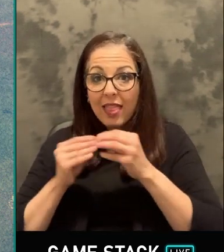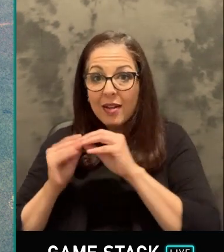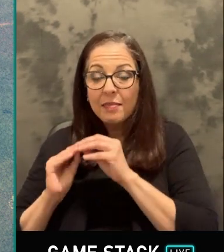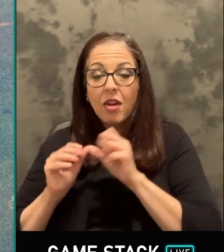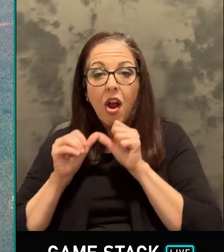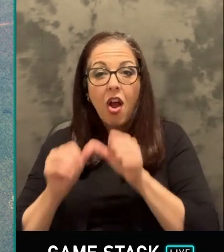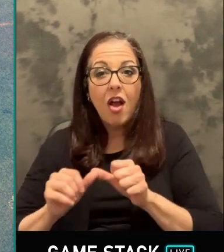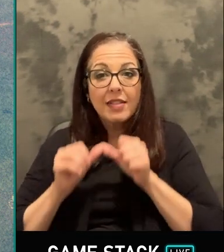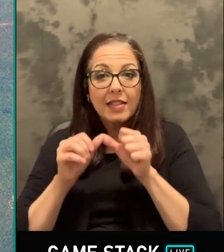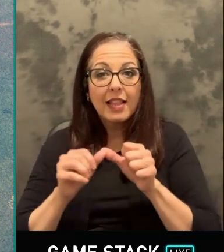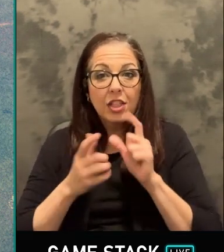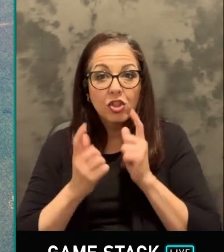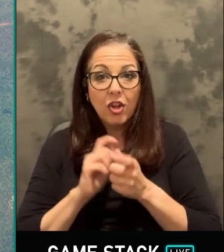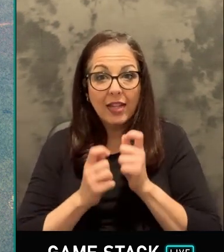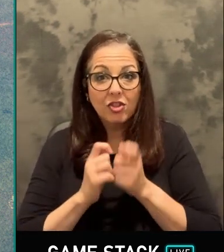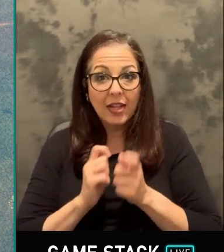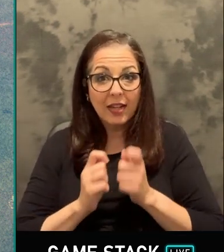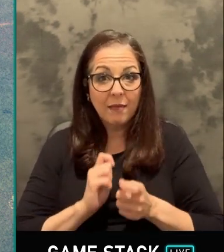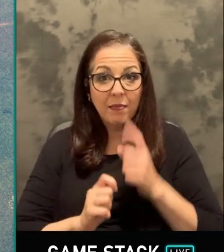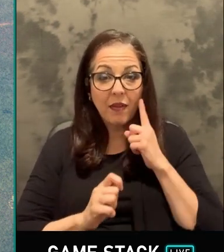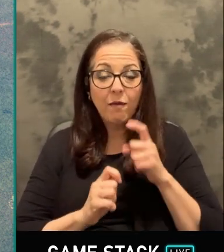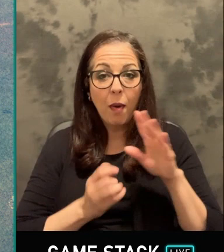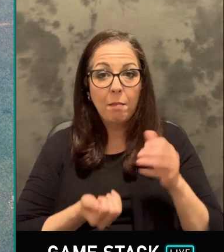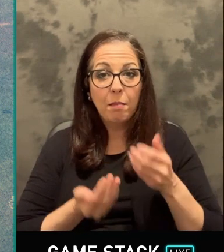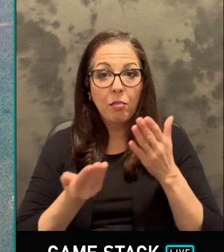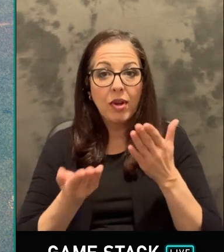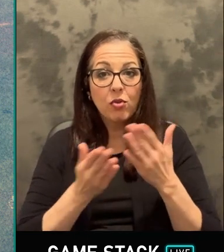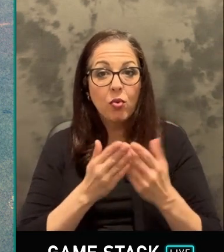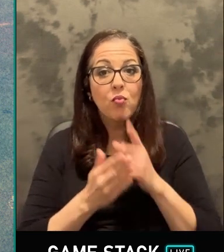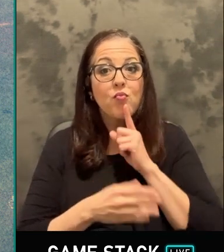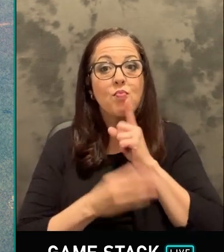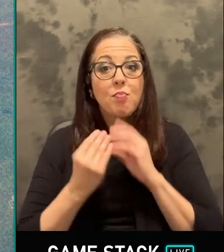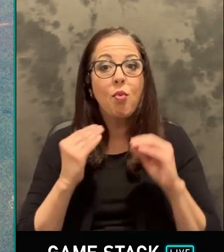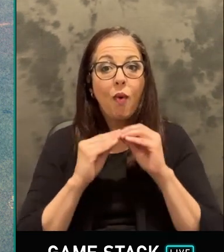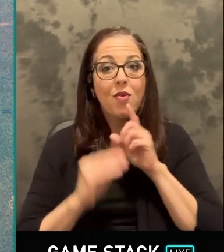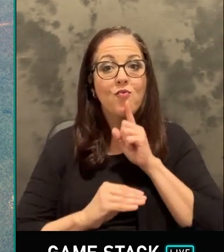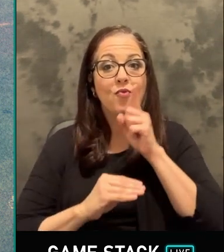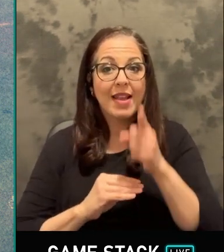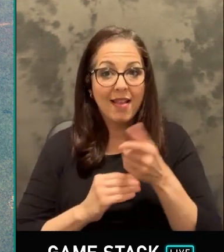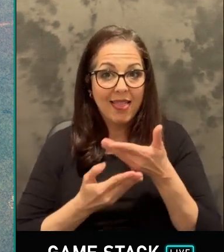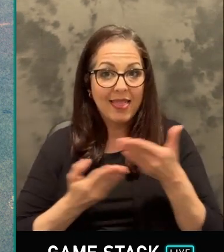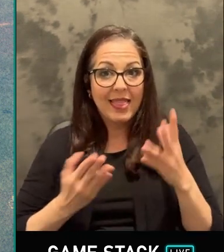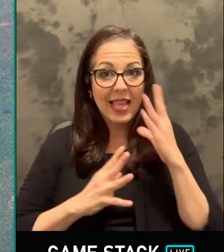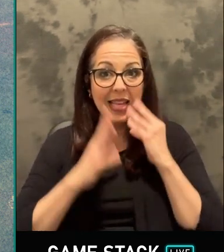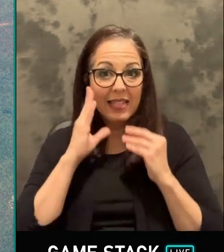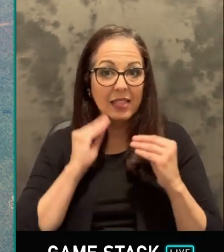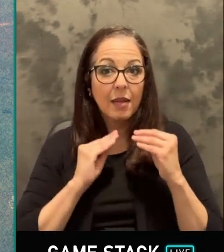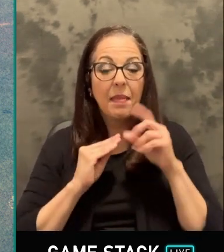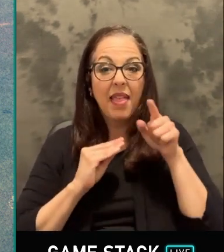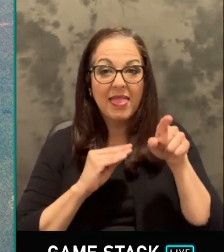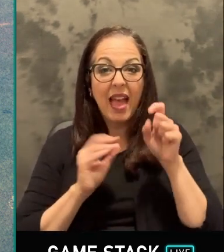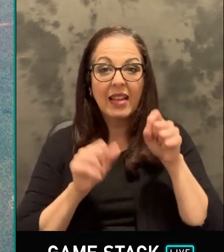realism. So, the beauty of this system is that the design can be as creative as it wants to be.